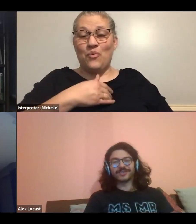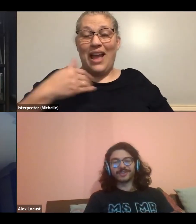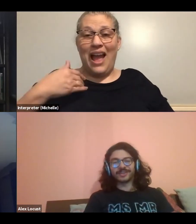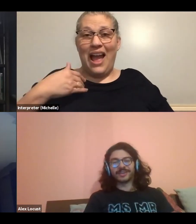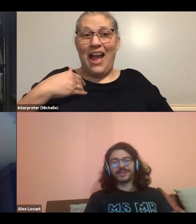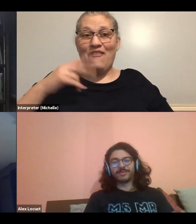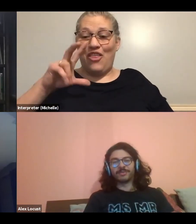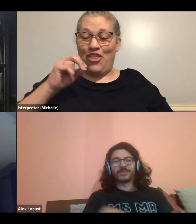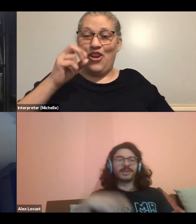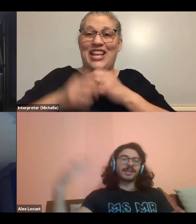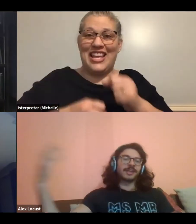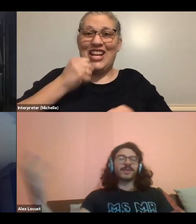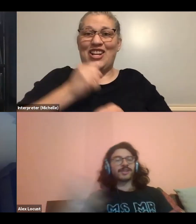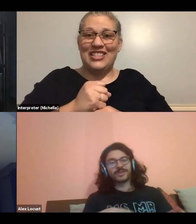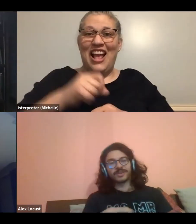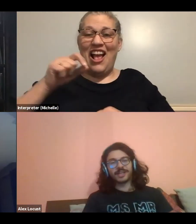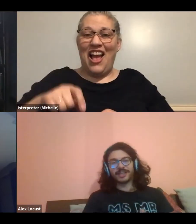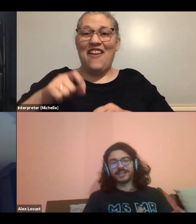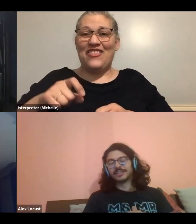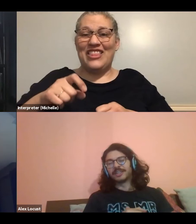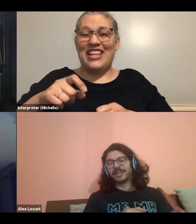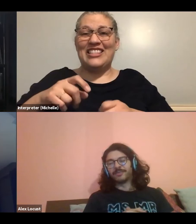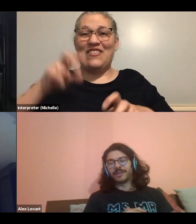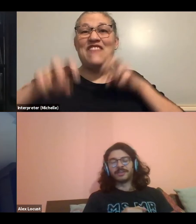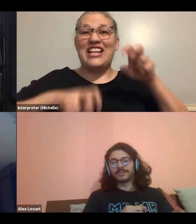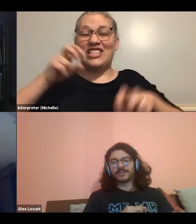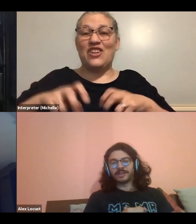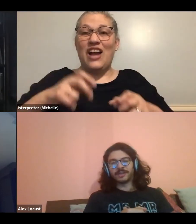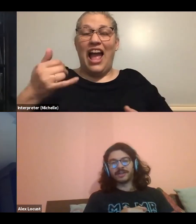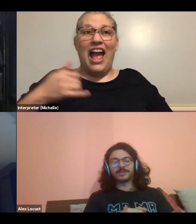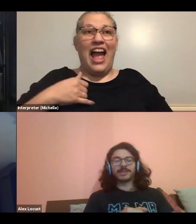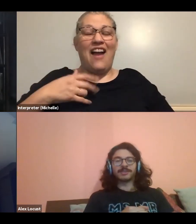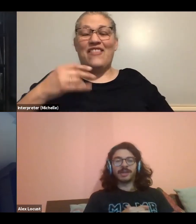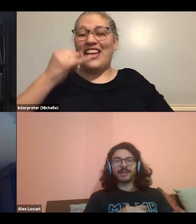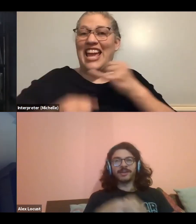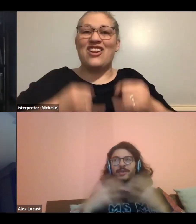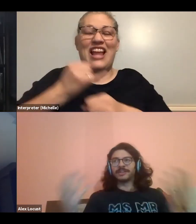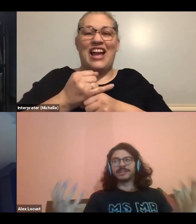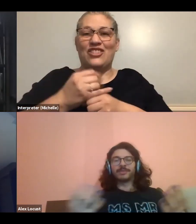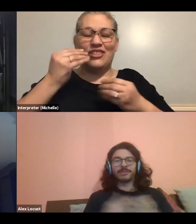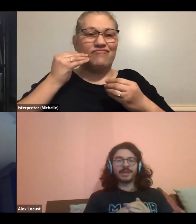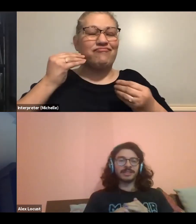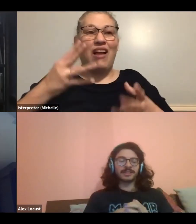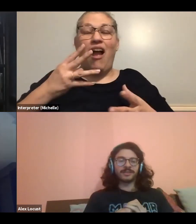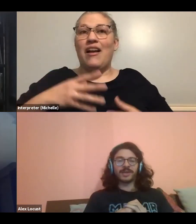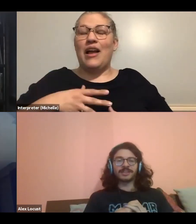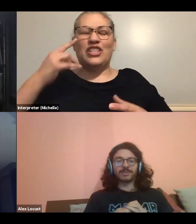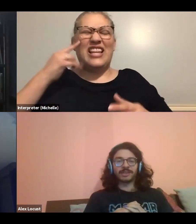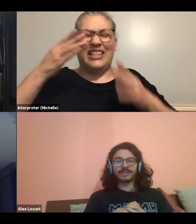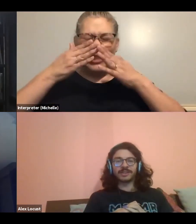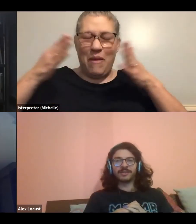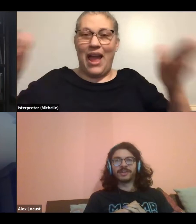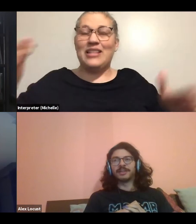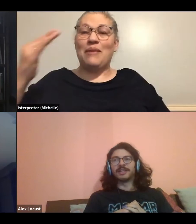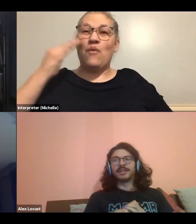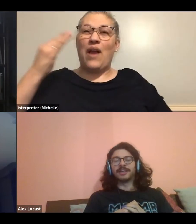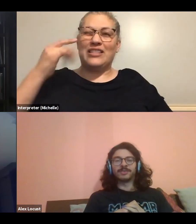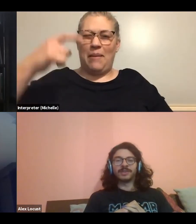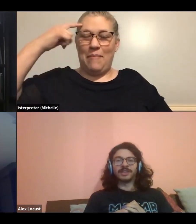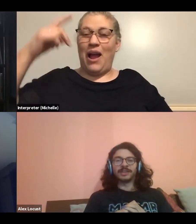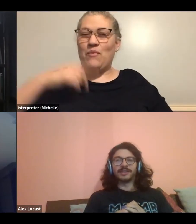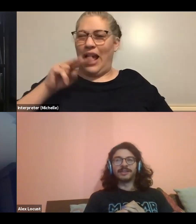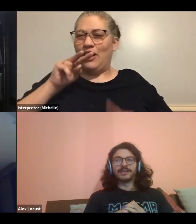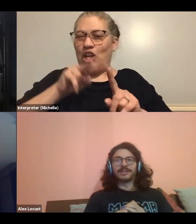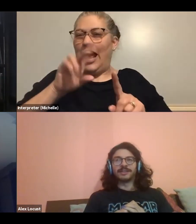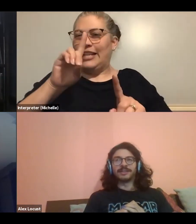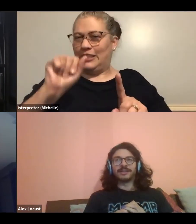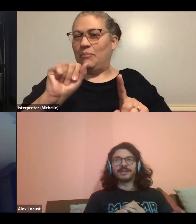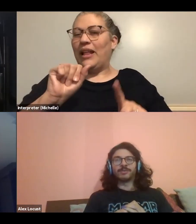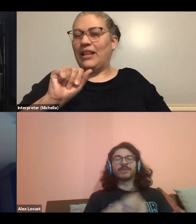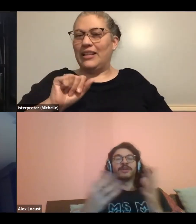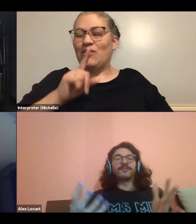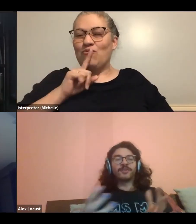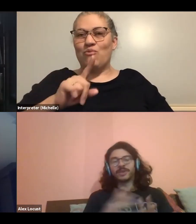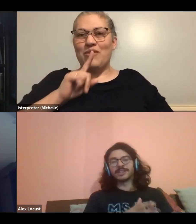Alex Locust: You know 30 years of this festival getting international content, the year after year expanse my awareness and my mind around disability so it's really.